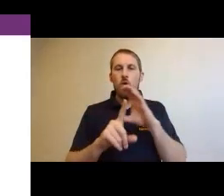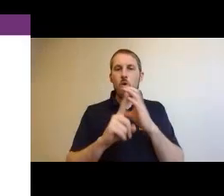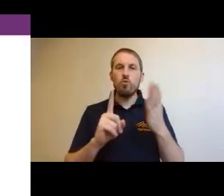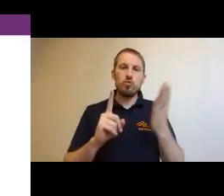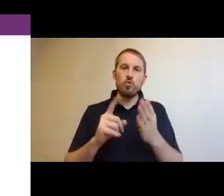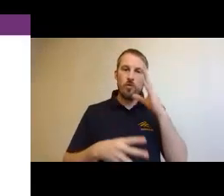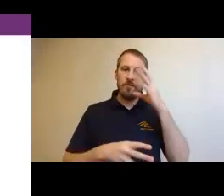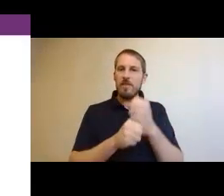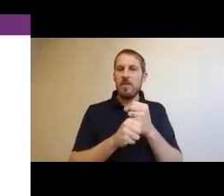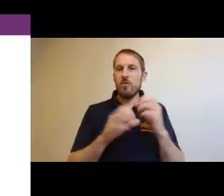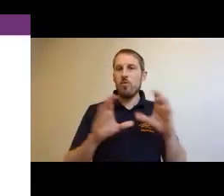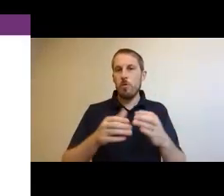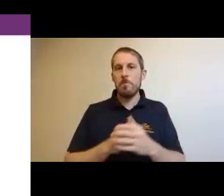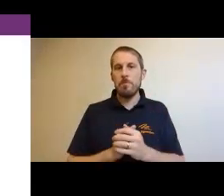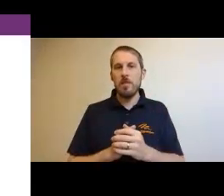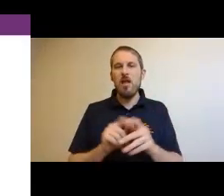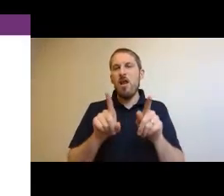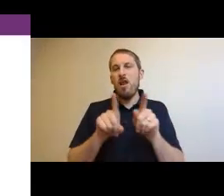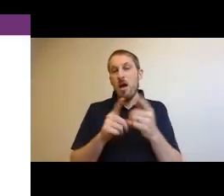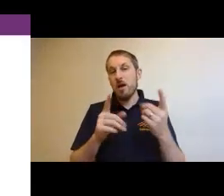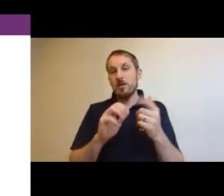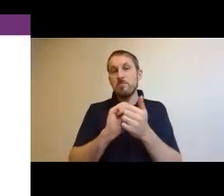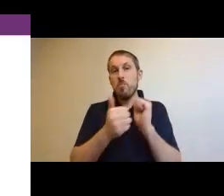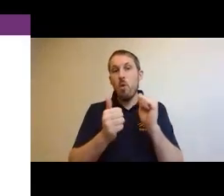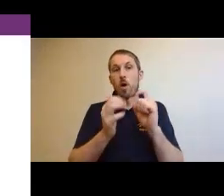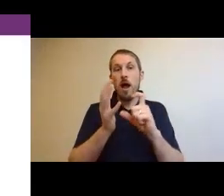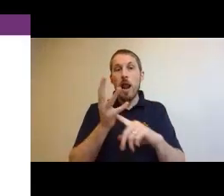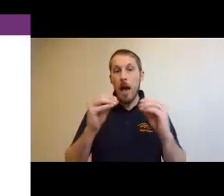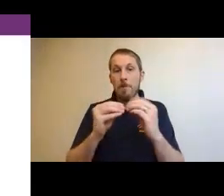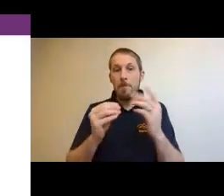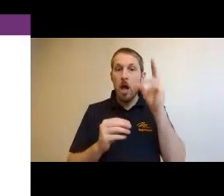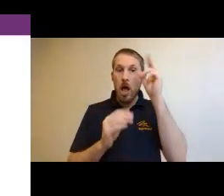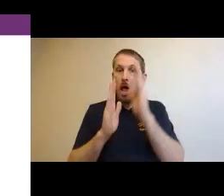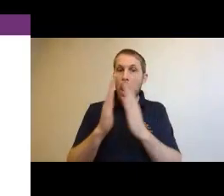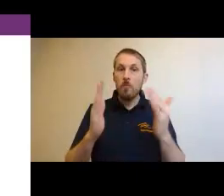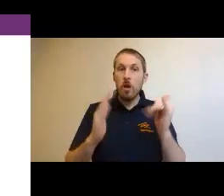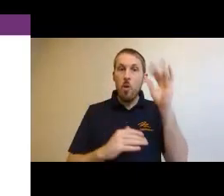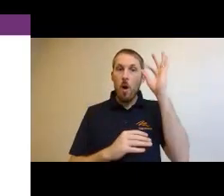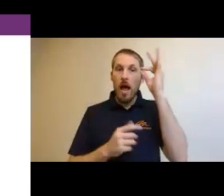It could be sporting clubs, libraries or council run programs.